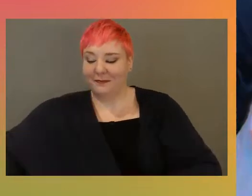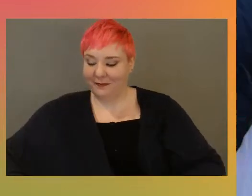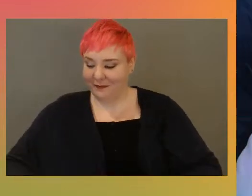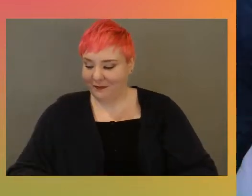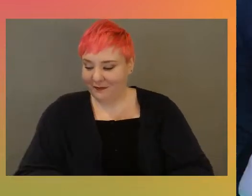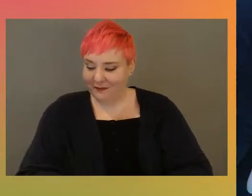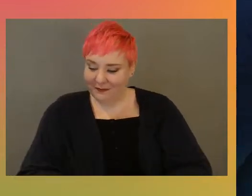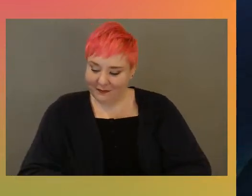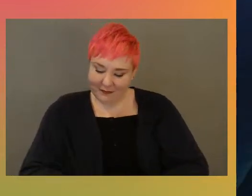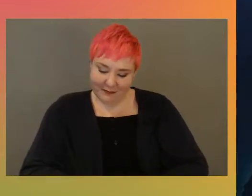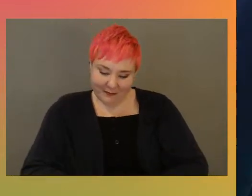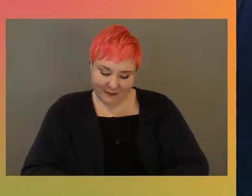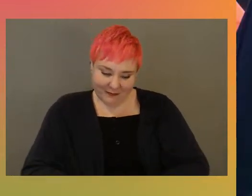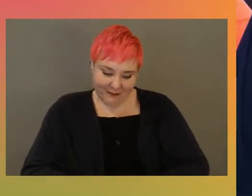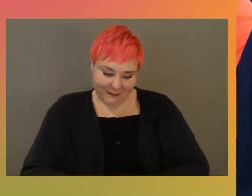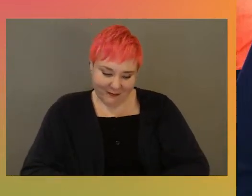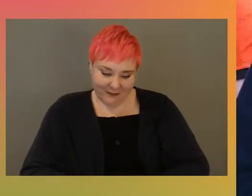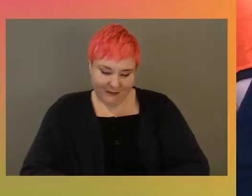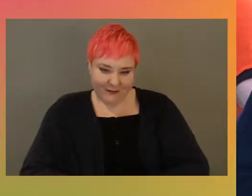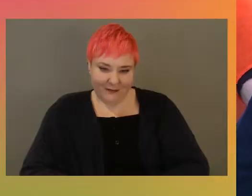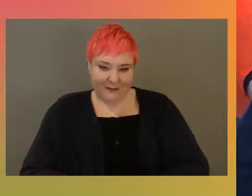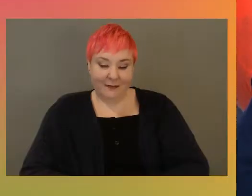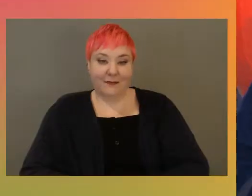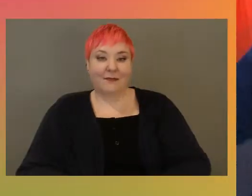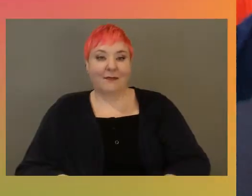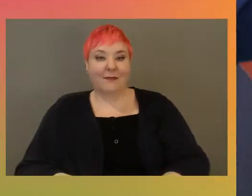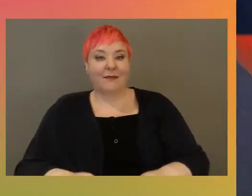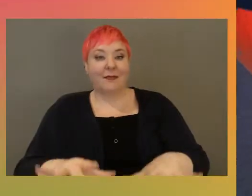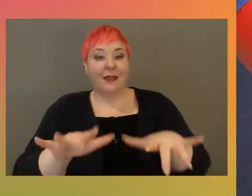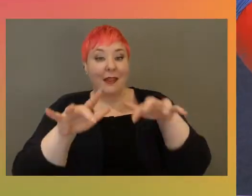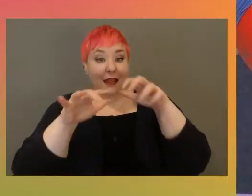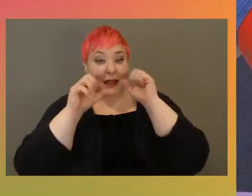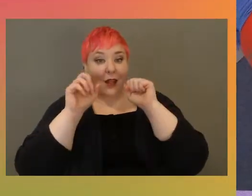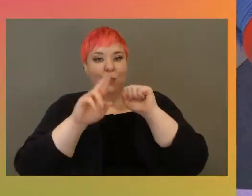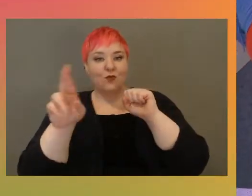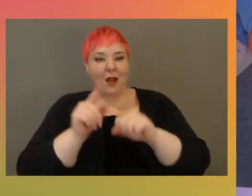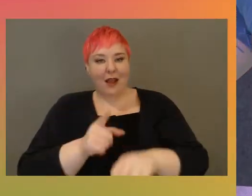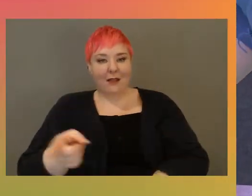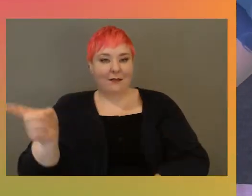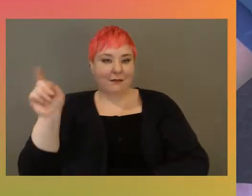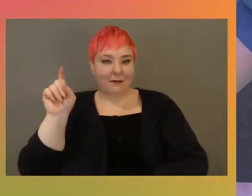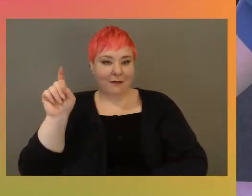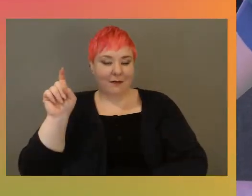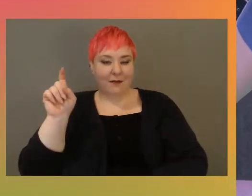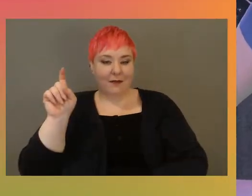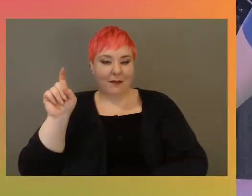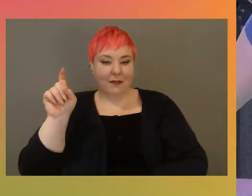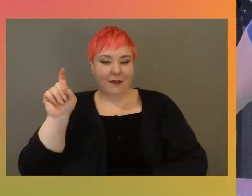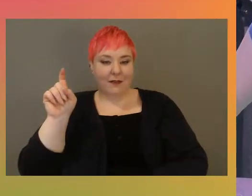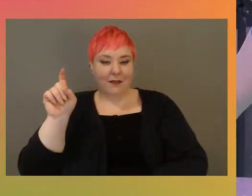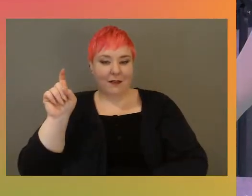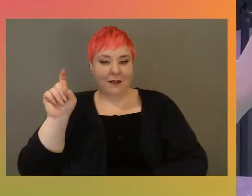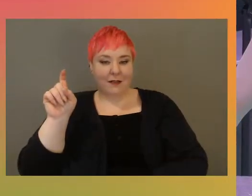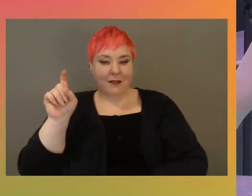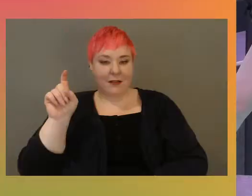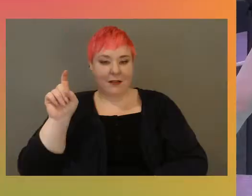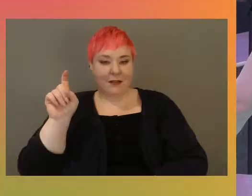FULL ADULT COBRA.